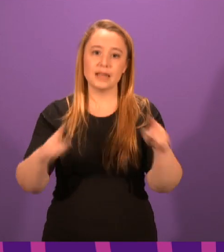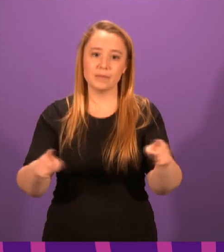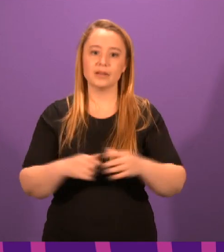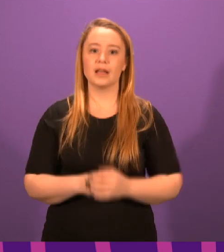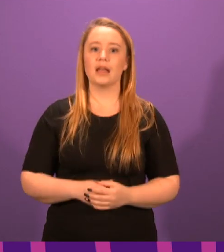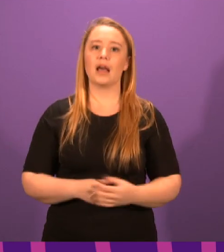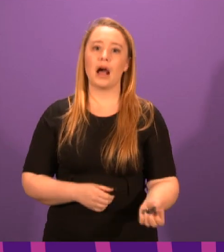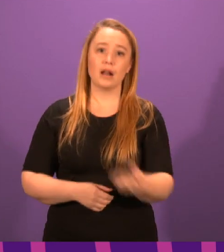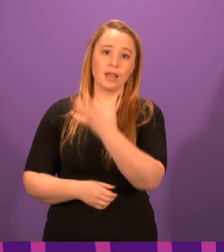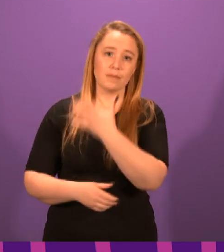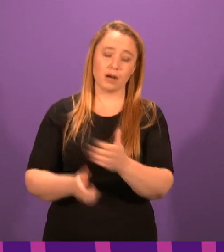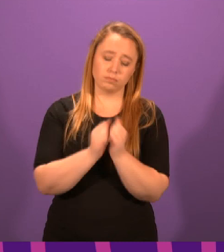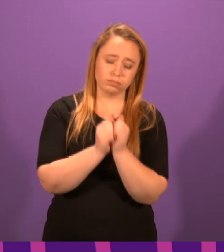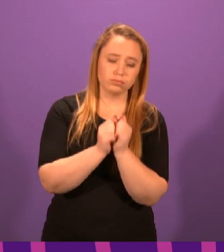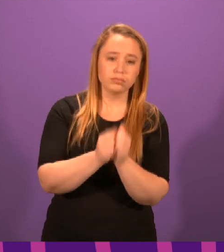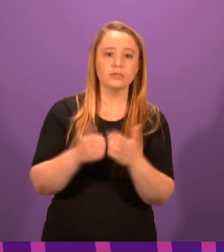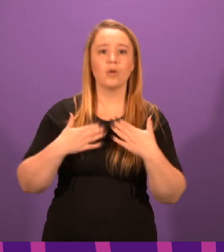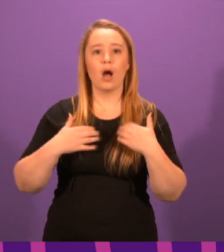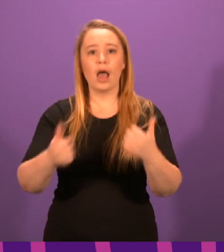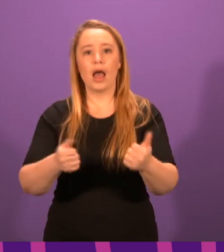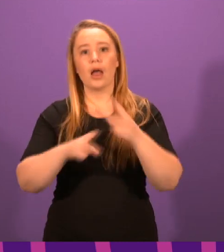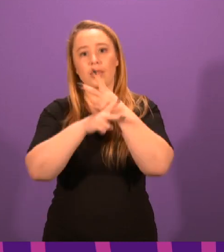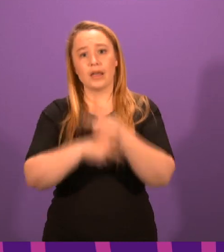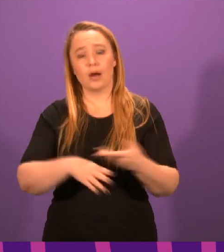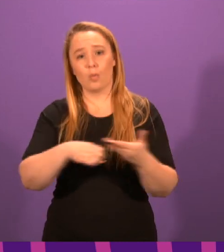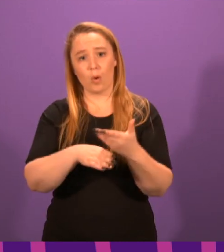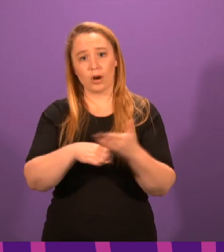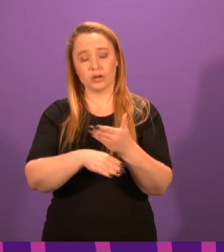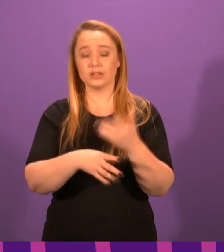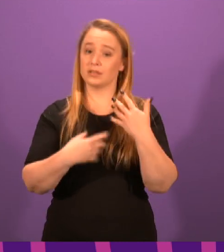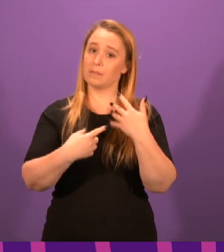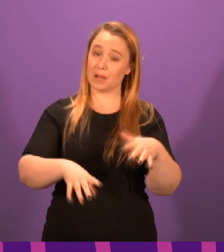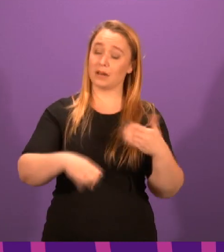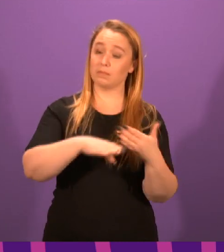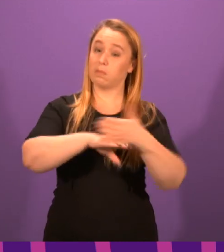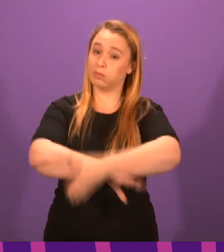gratitude to all healthcare workers who are working incredibly hard to keep our NHS going.